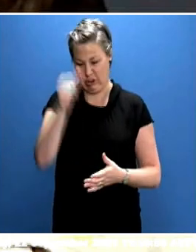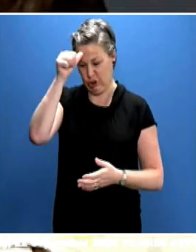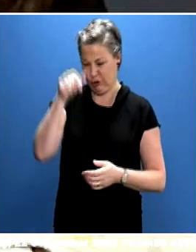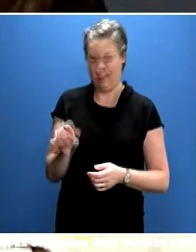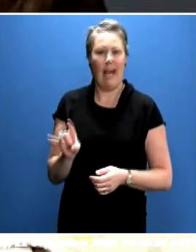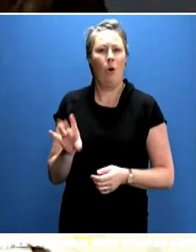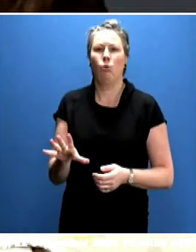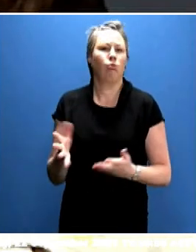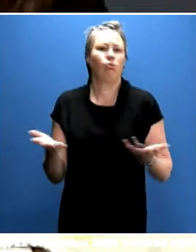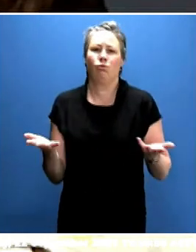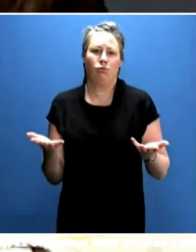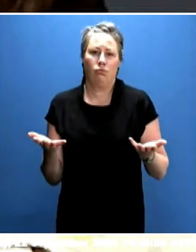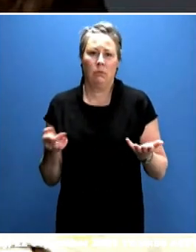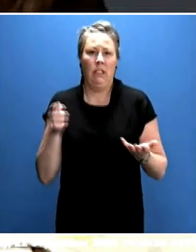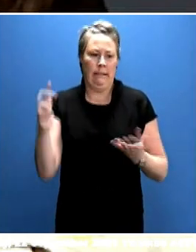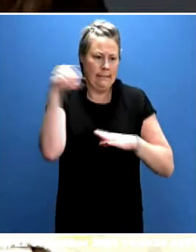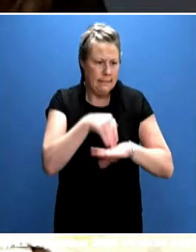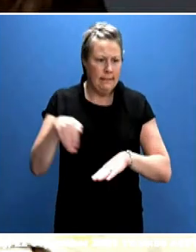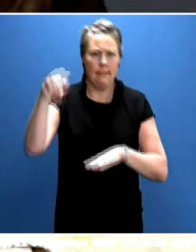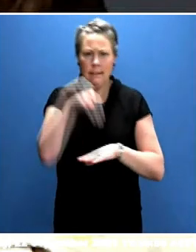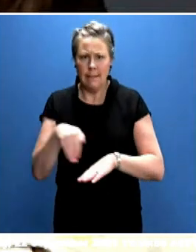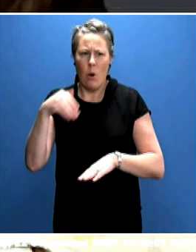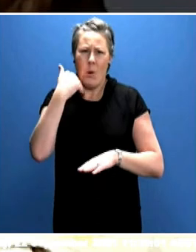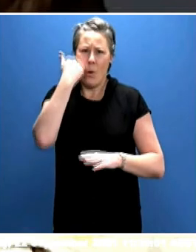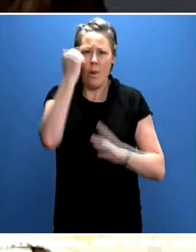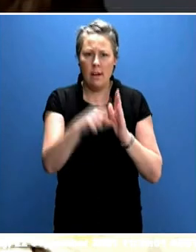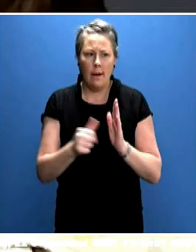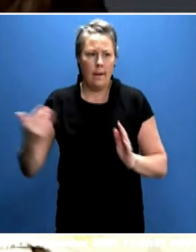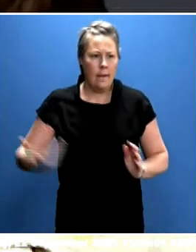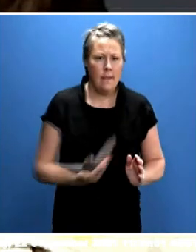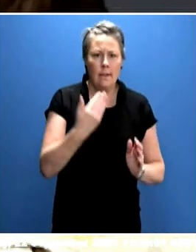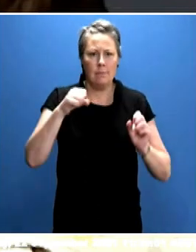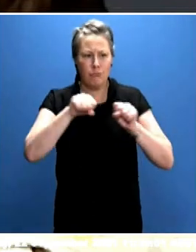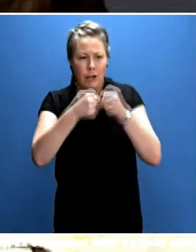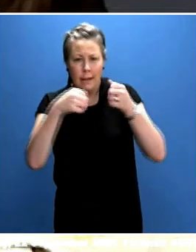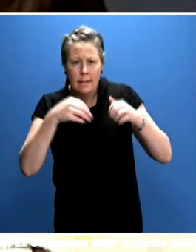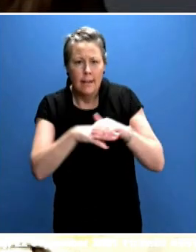This client was offending relentlessly, committing burglaries, and ended up